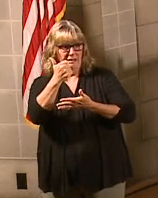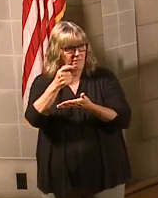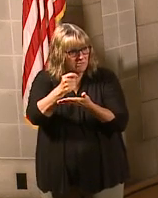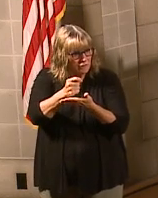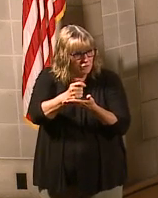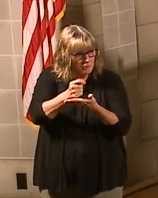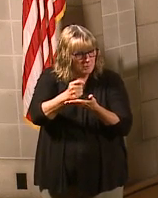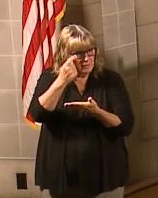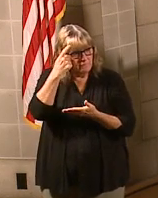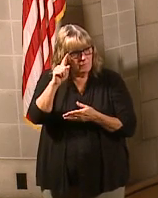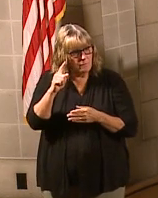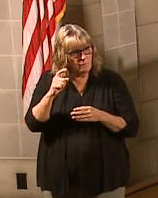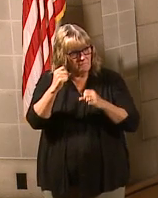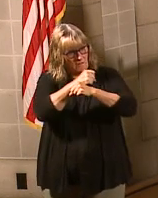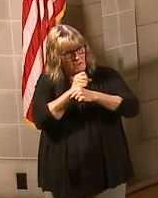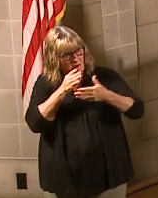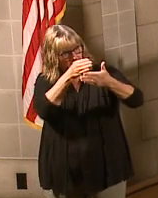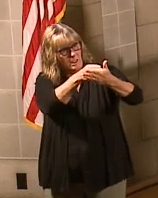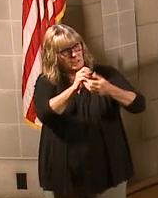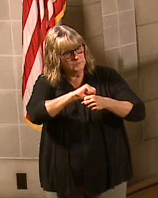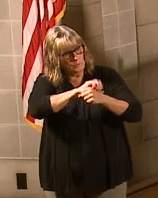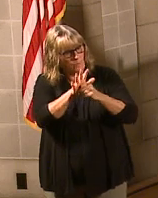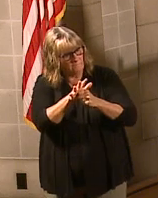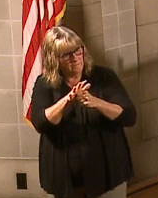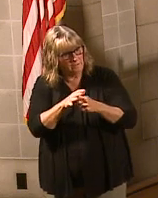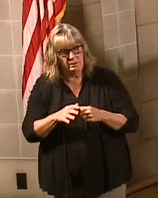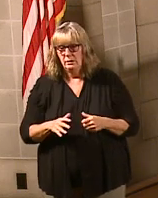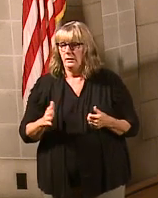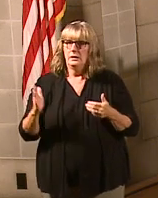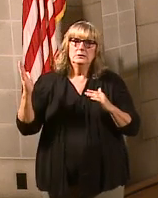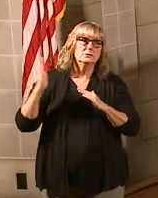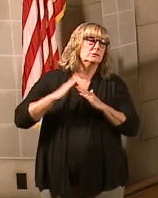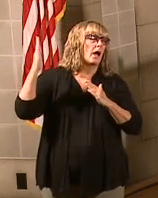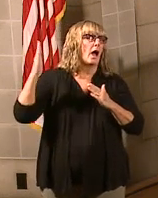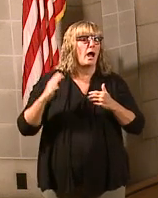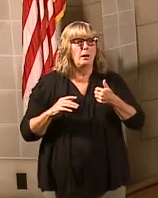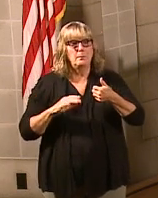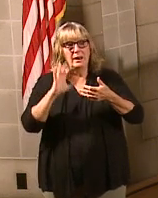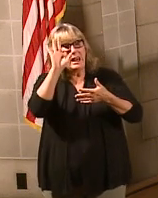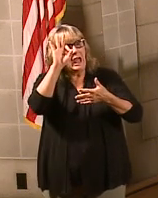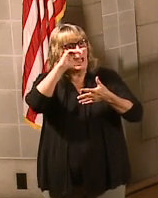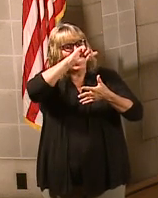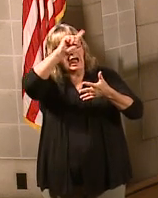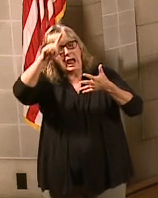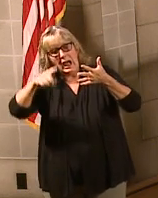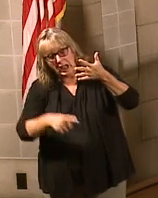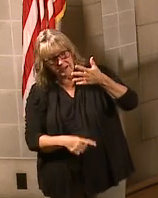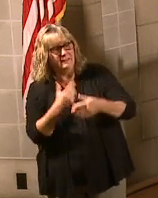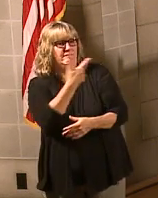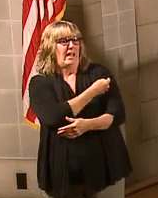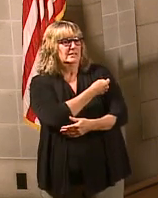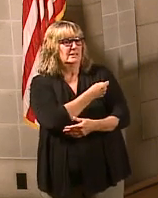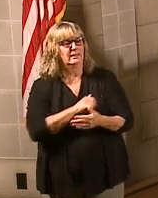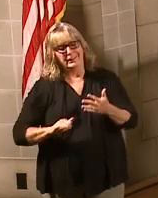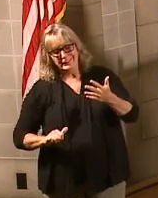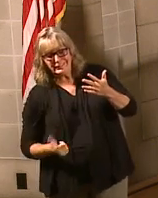AND SO THAT WOULD BE THE MAIN REASON.